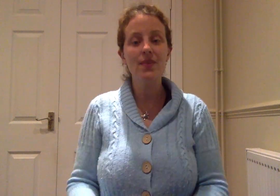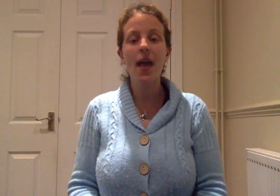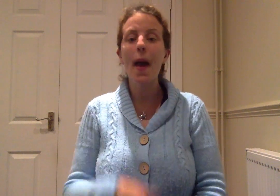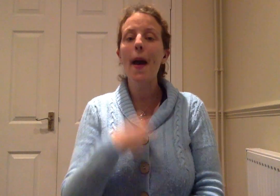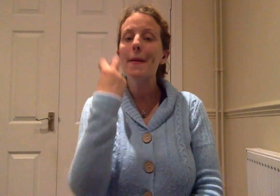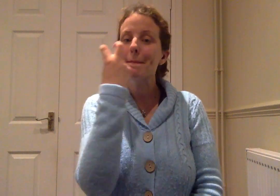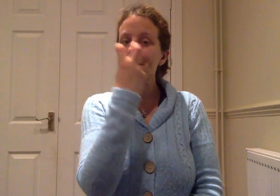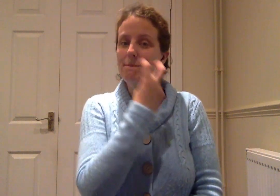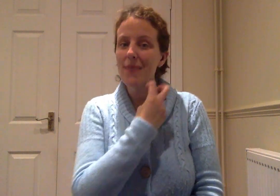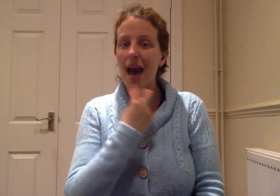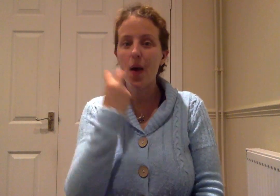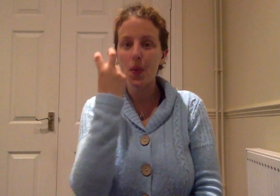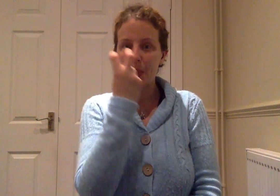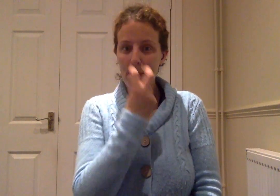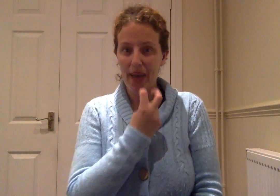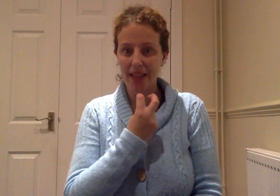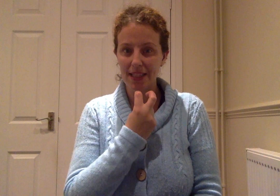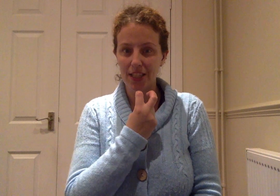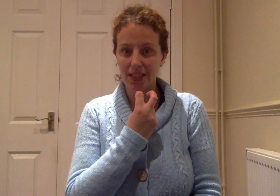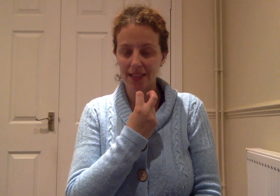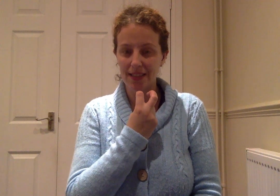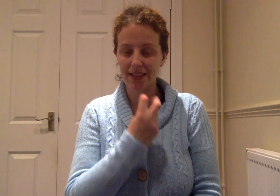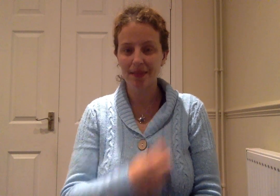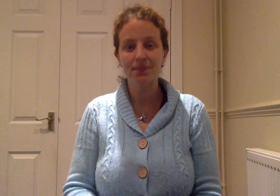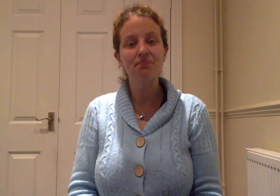Mouth patterns